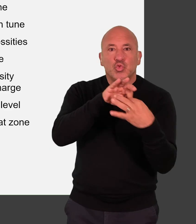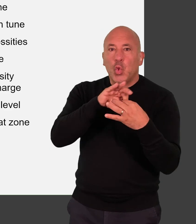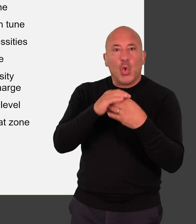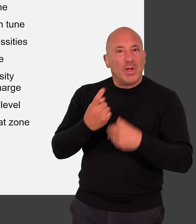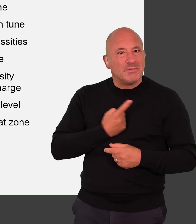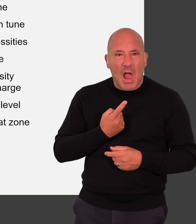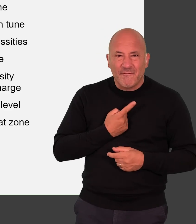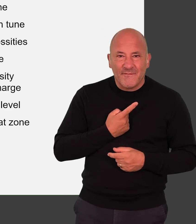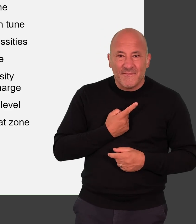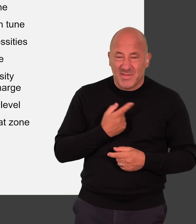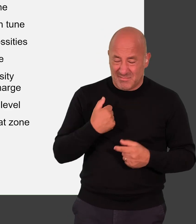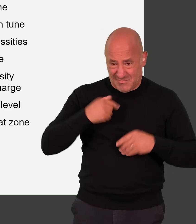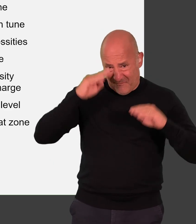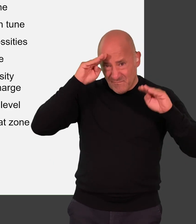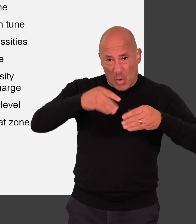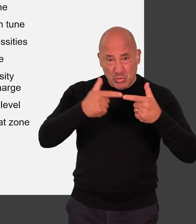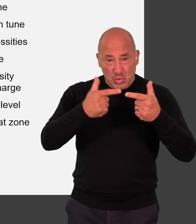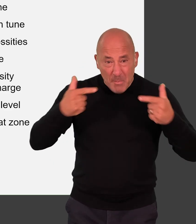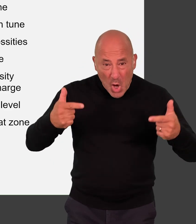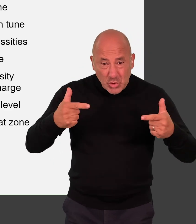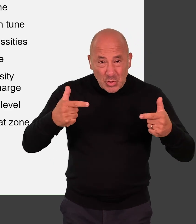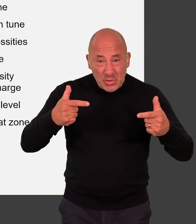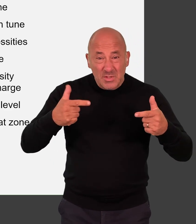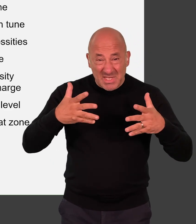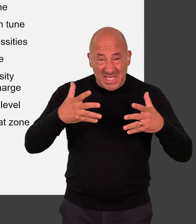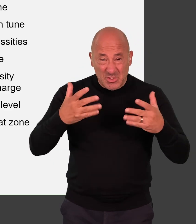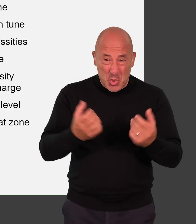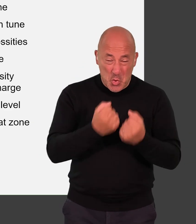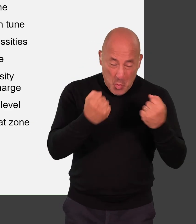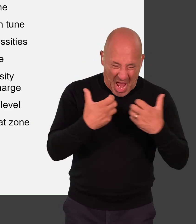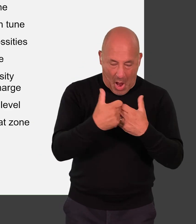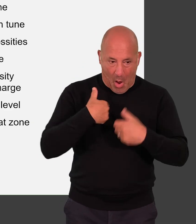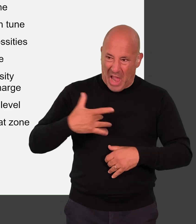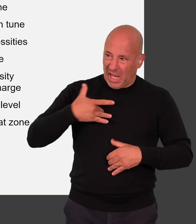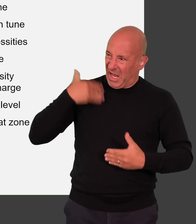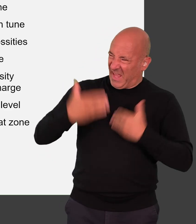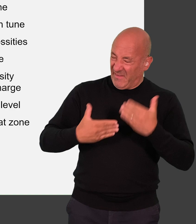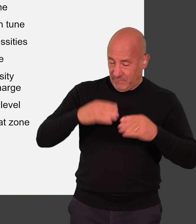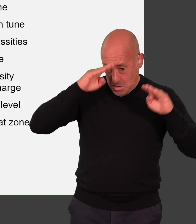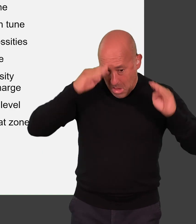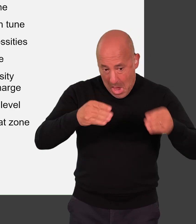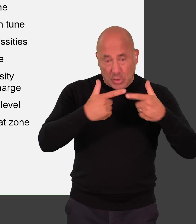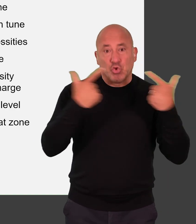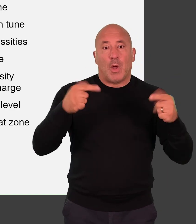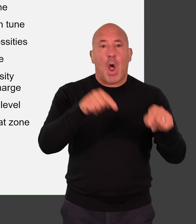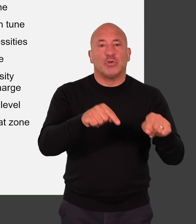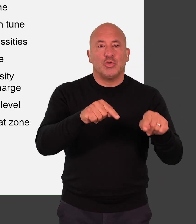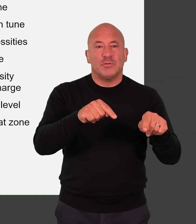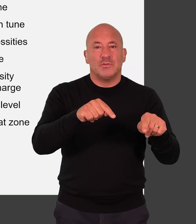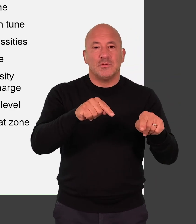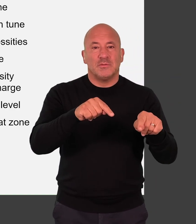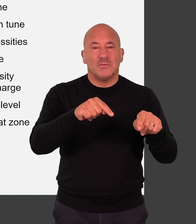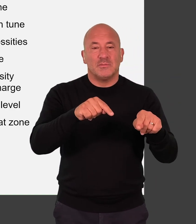they are the person’s main focus and the adverse effects dominate how they are living.